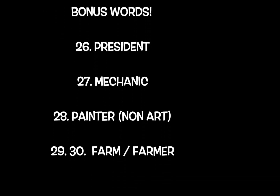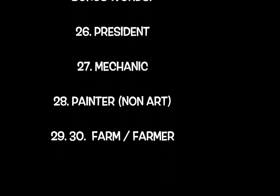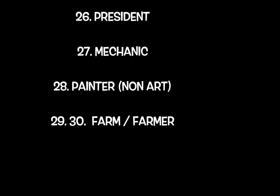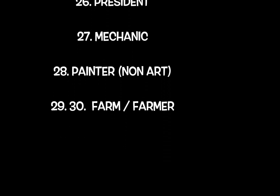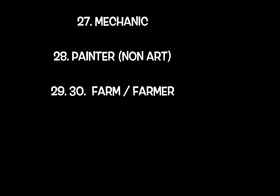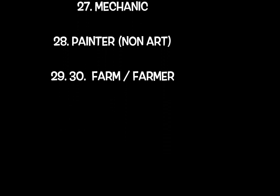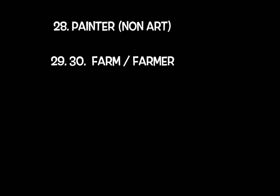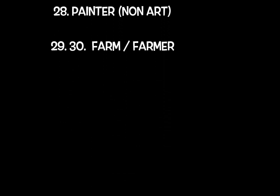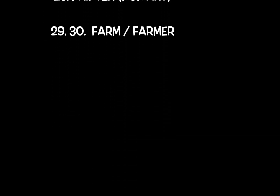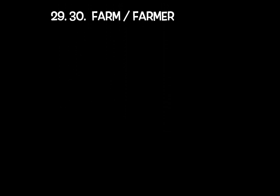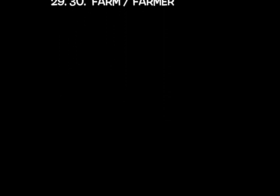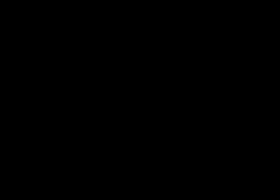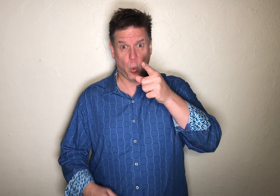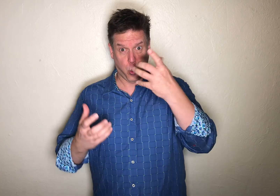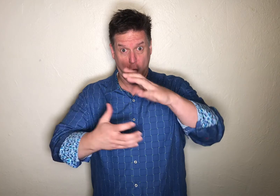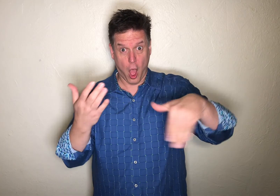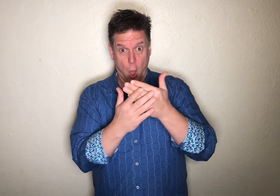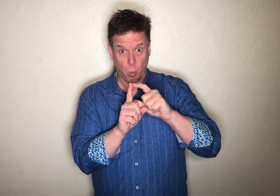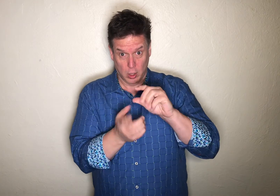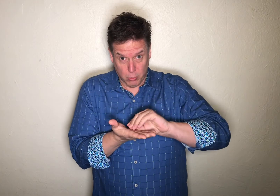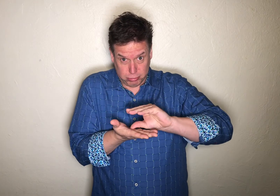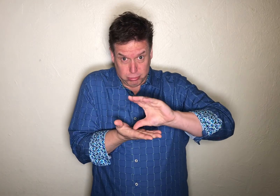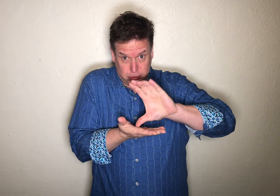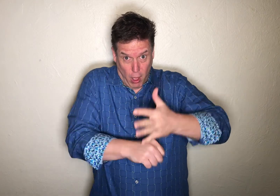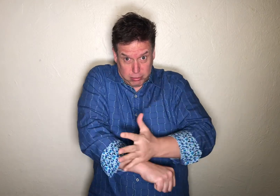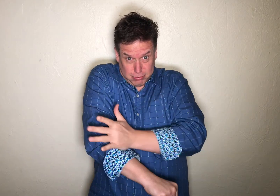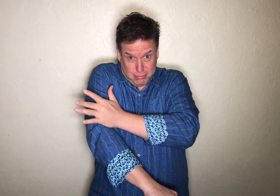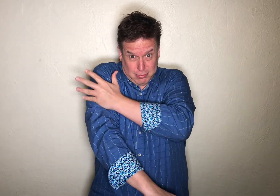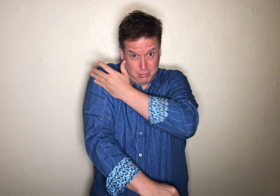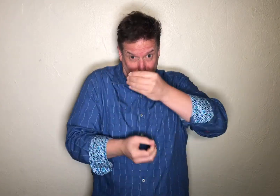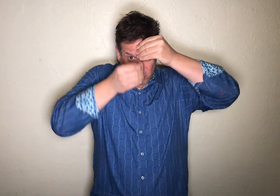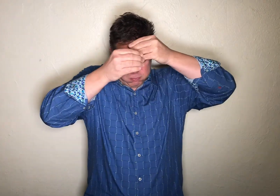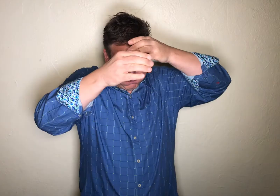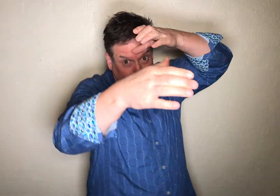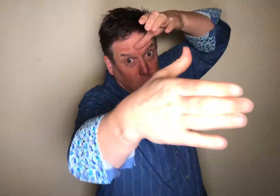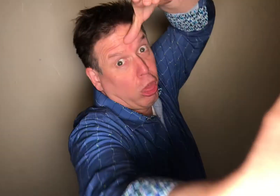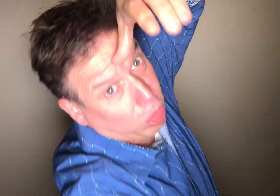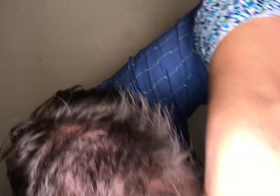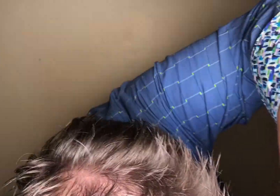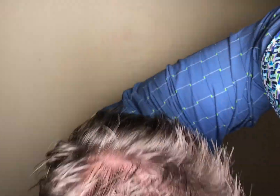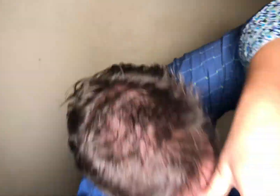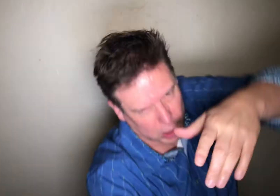Do you want all the words do you want to keep improving until you can't hold them